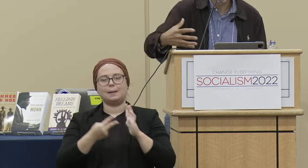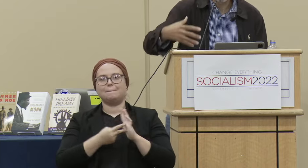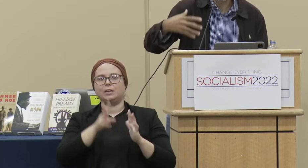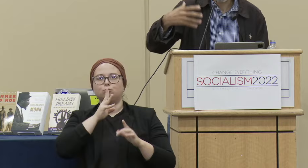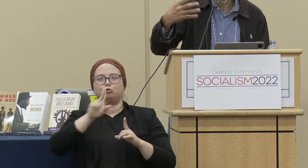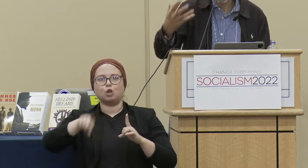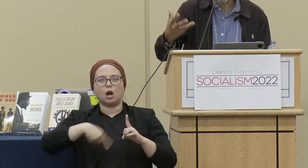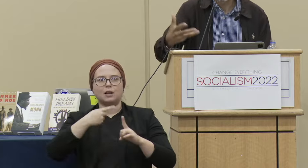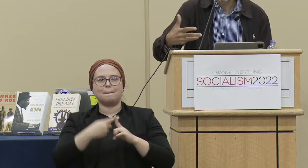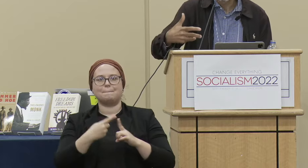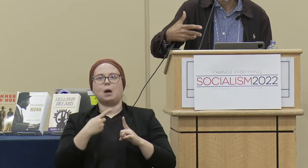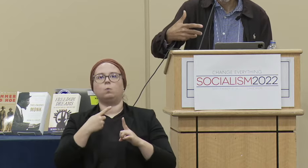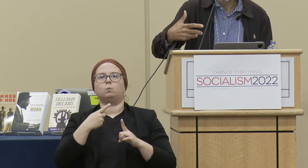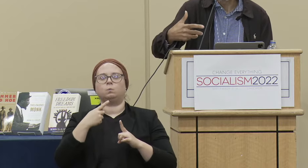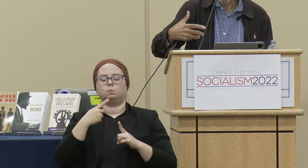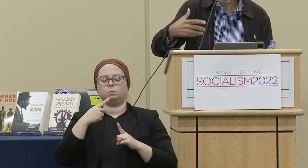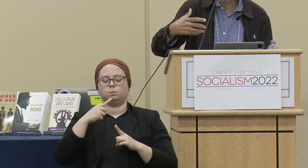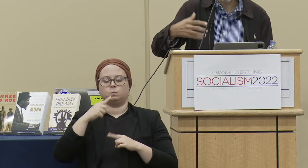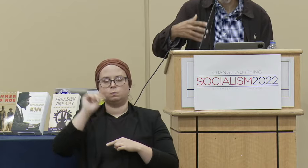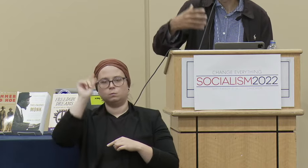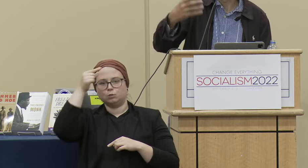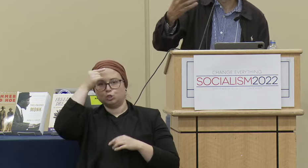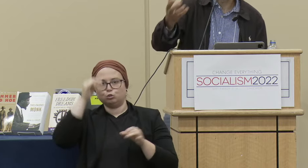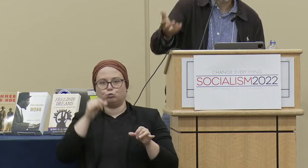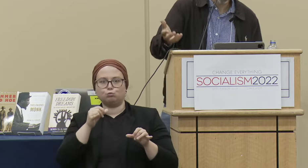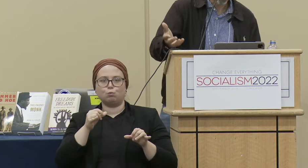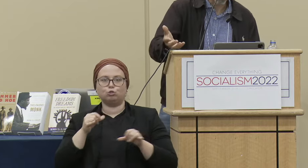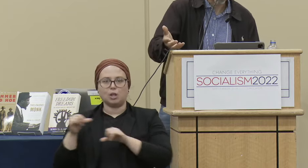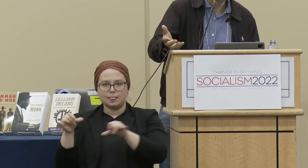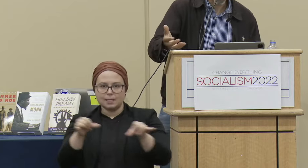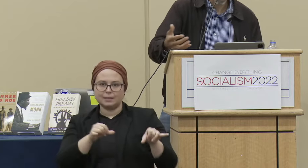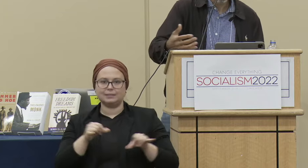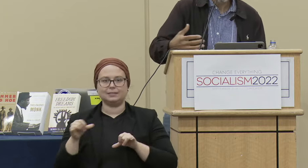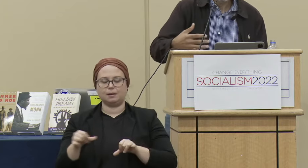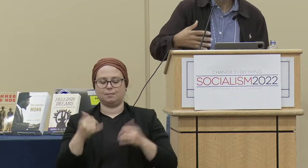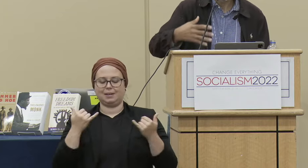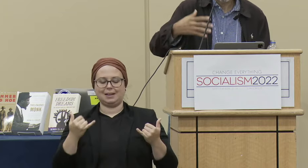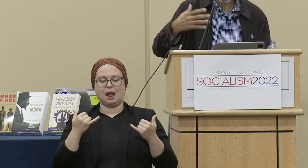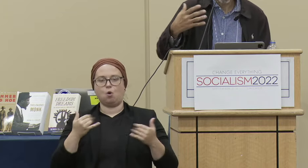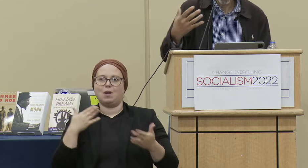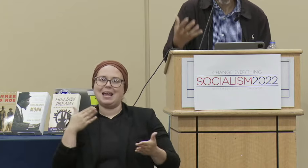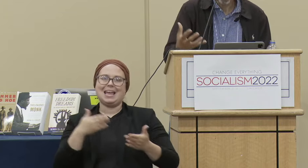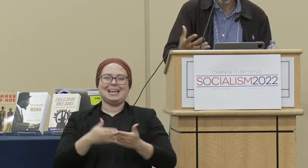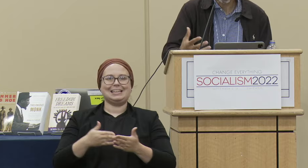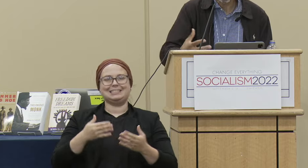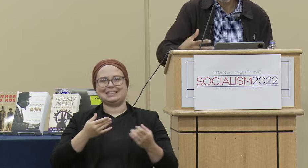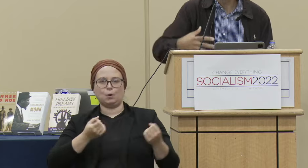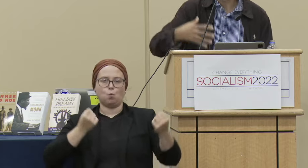does it mean to talk about socialism in this age of